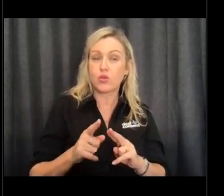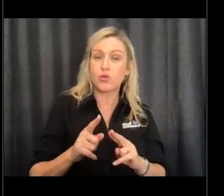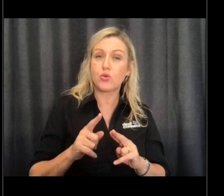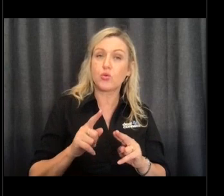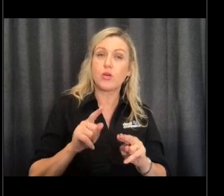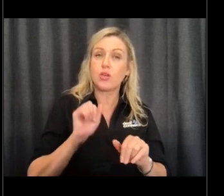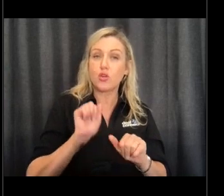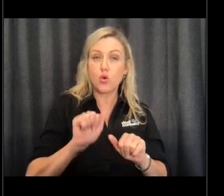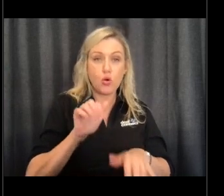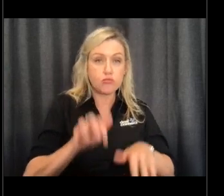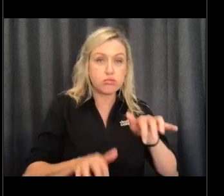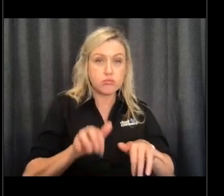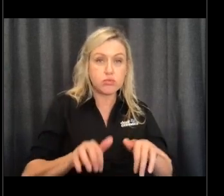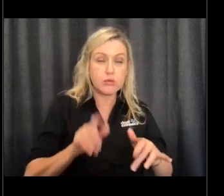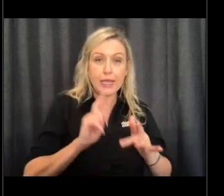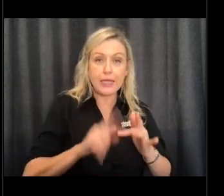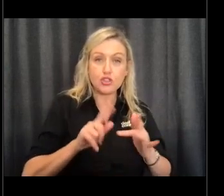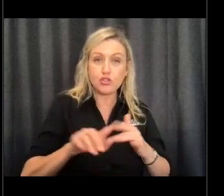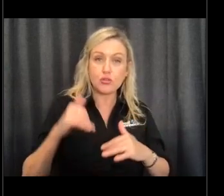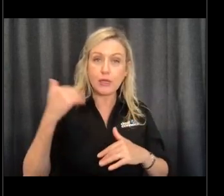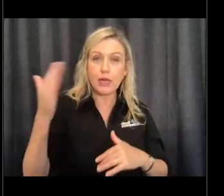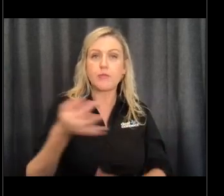It's free to make your claim to the insurer.